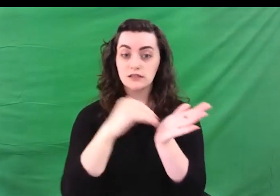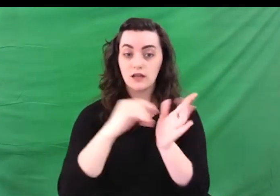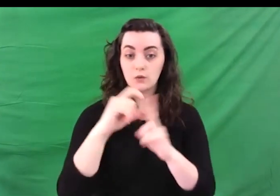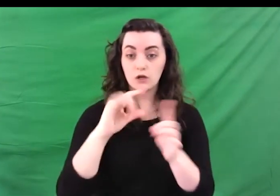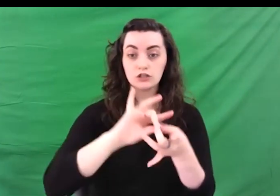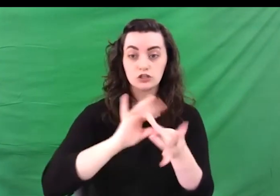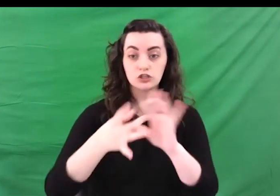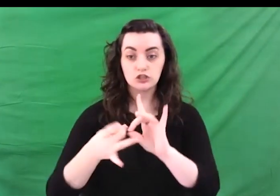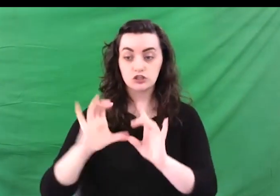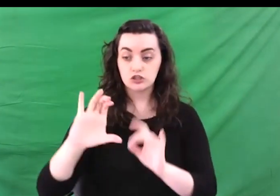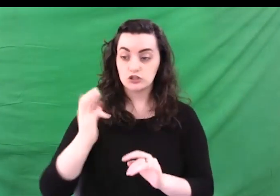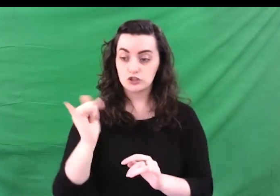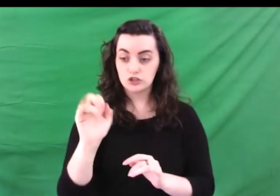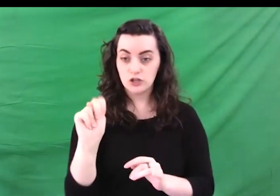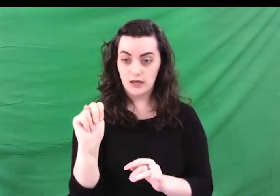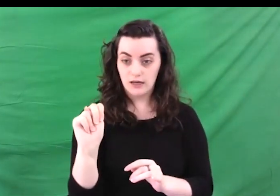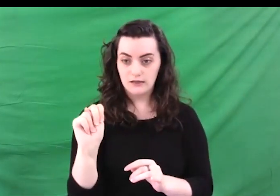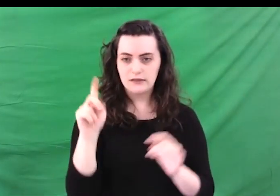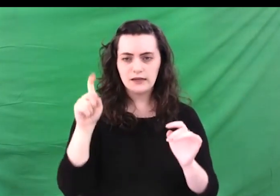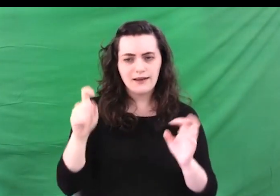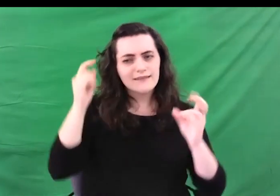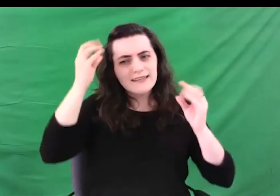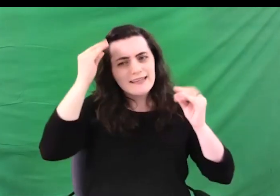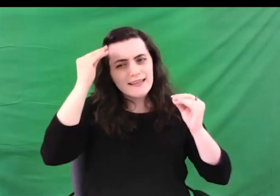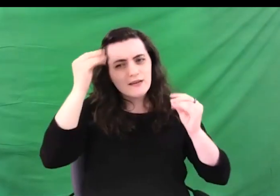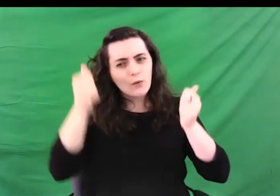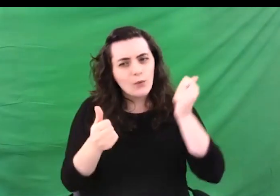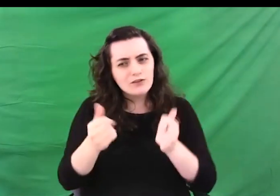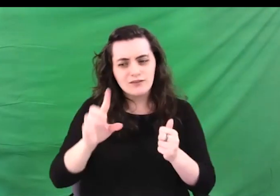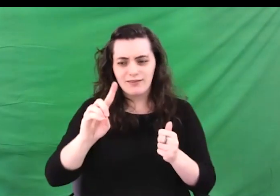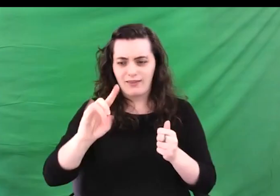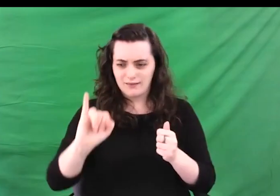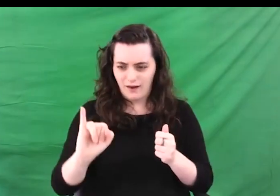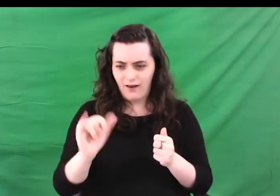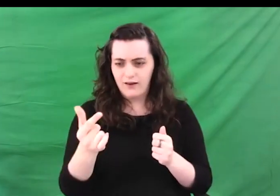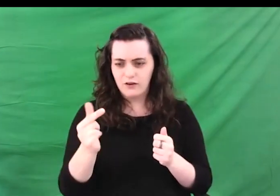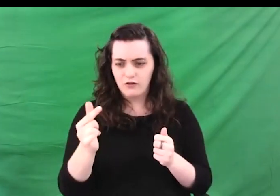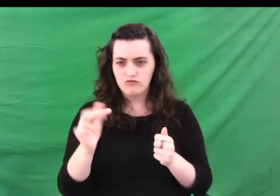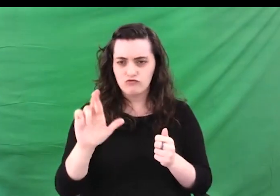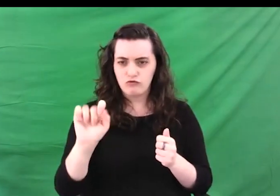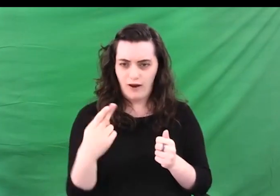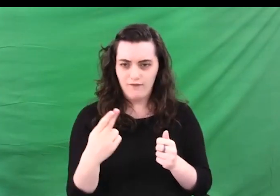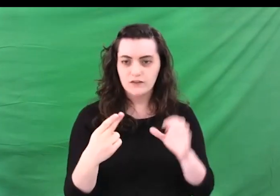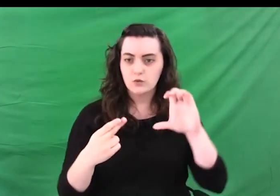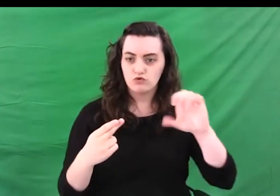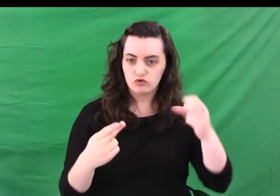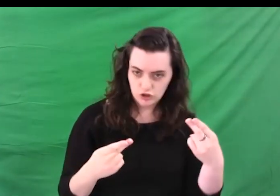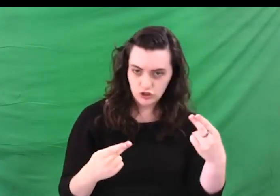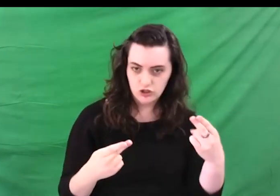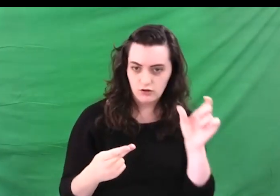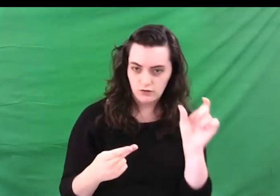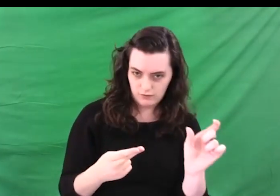And then they would have to think in their mind which one's the diagraph, which is the "ch" sound, and all the students had learned visual phonics,